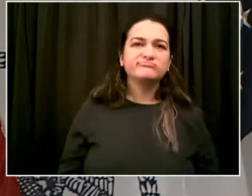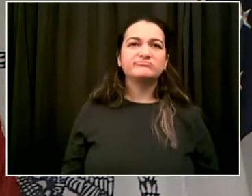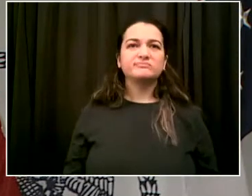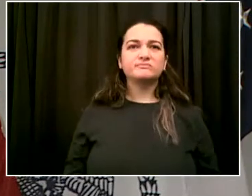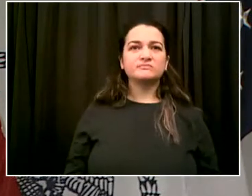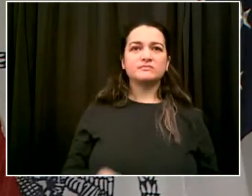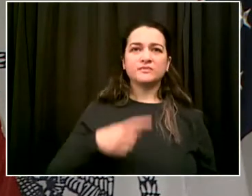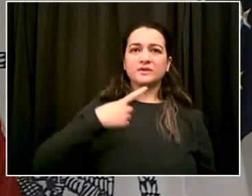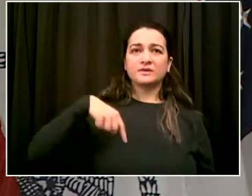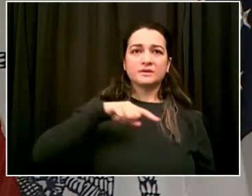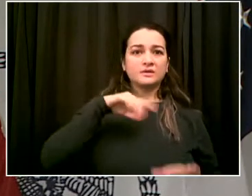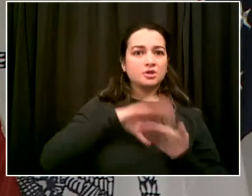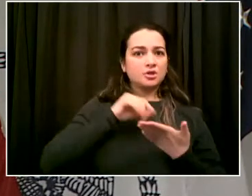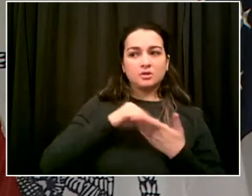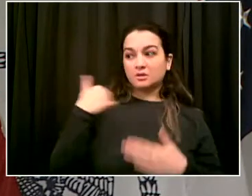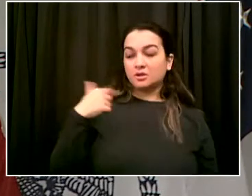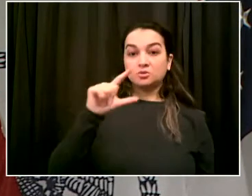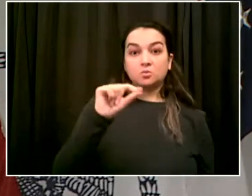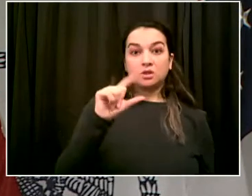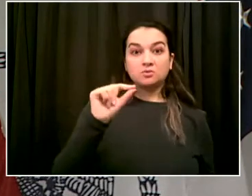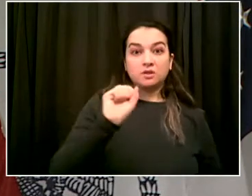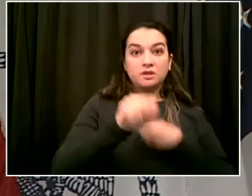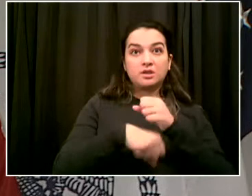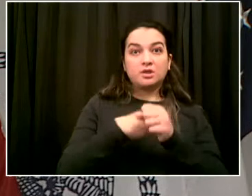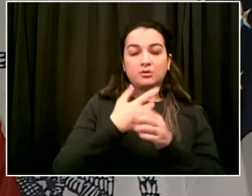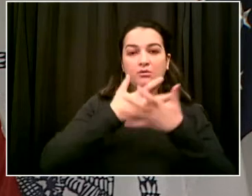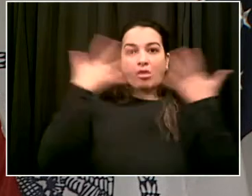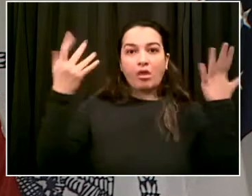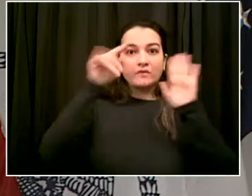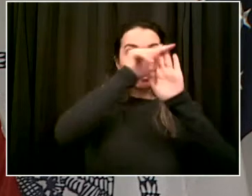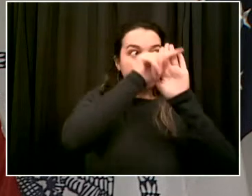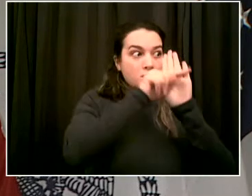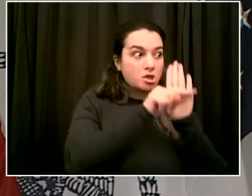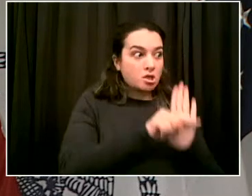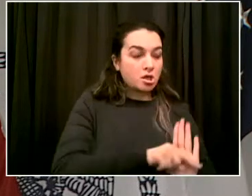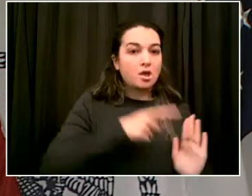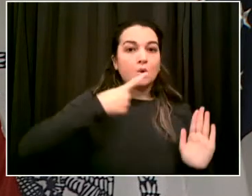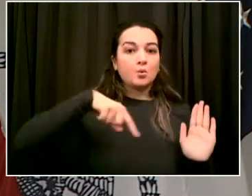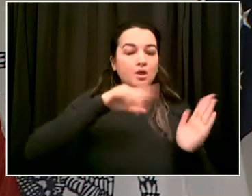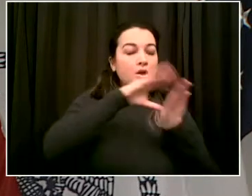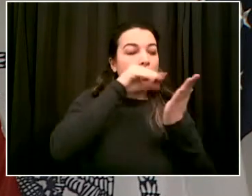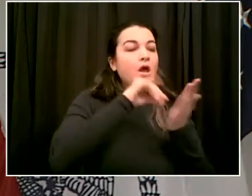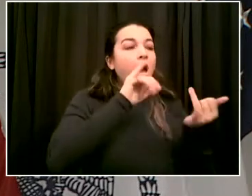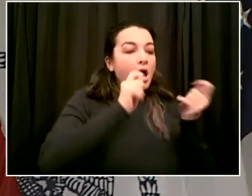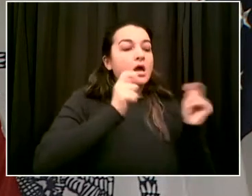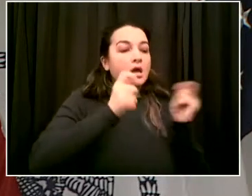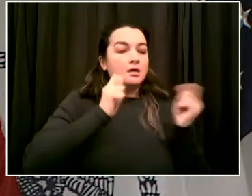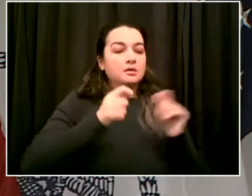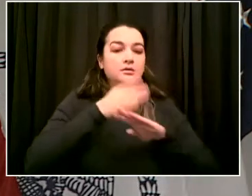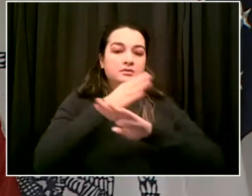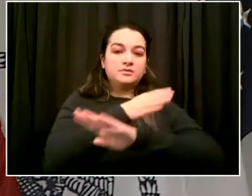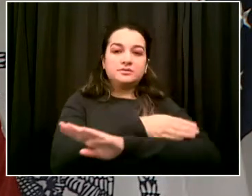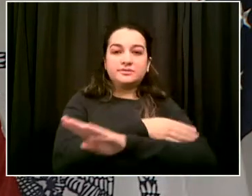2020 HATT THIS KIND OF APPROACH RREALLY HELPS COMMUNITIES IN A